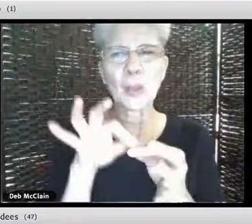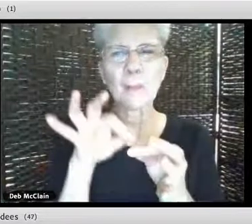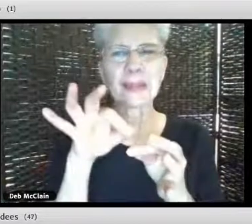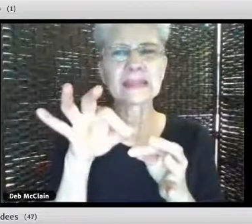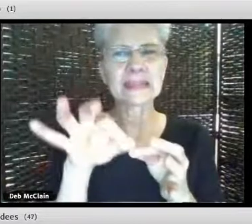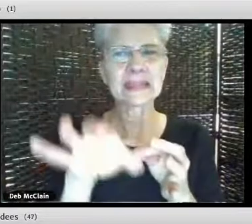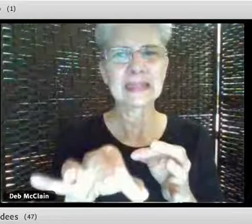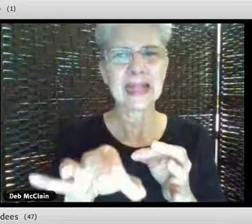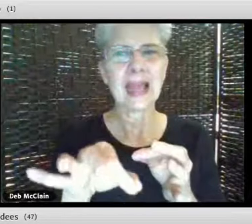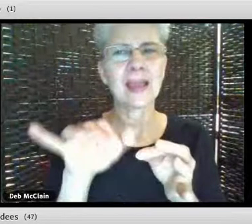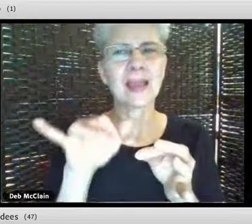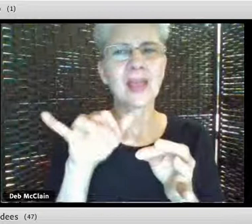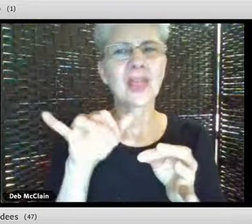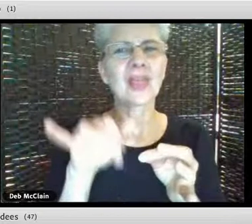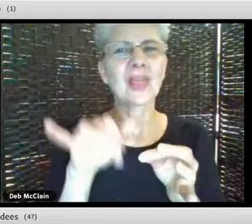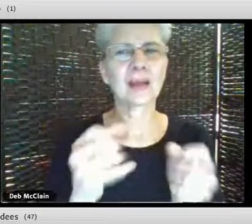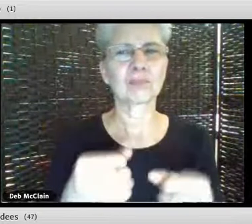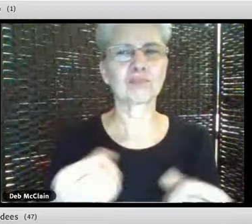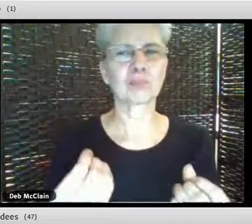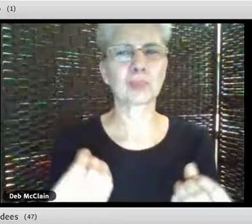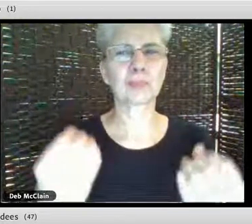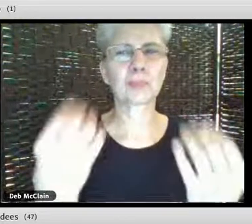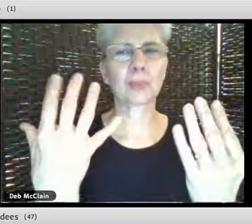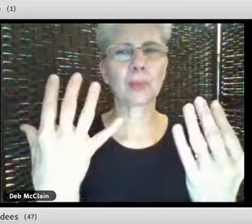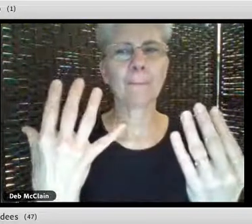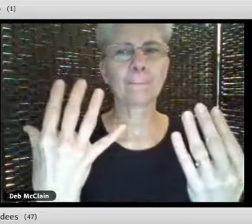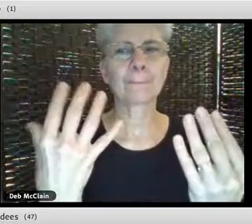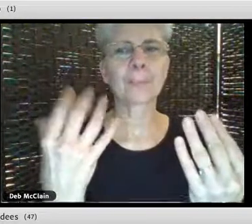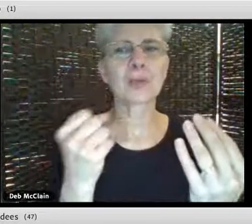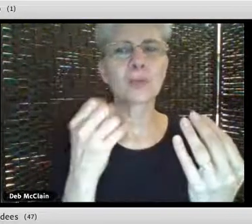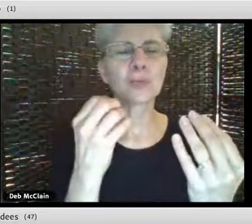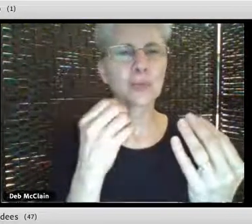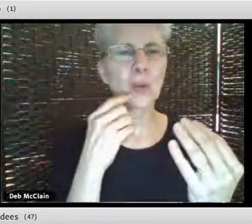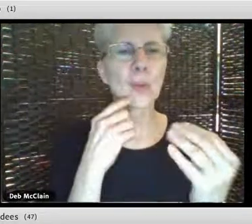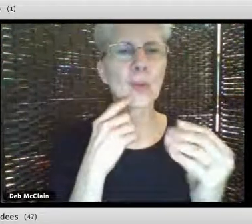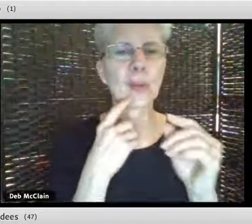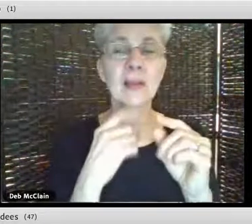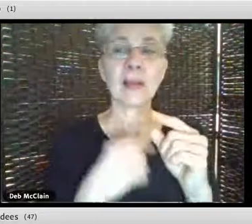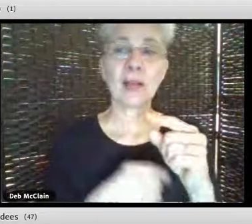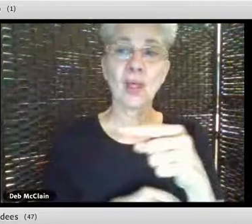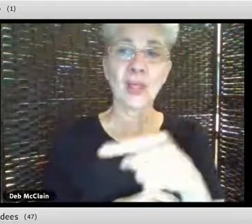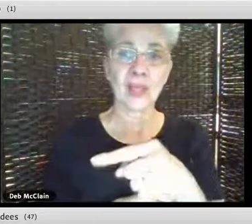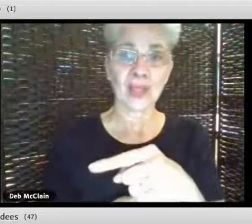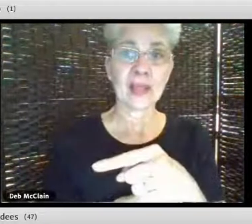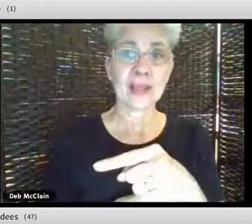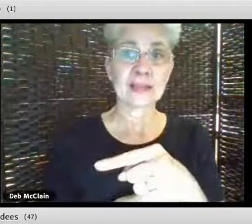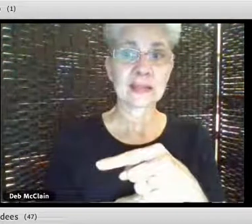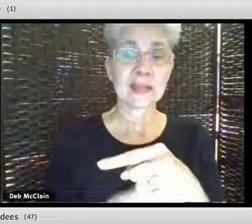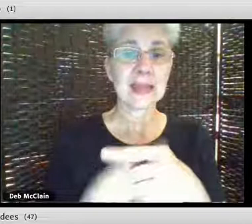So like I said, this person -- and again, some of the Google products have gone away, but you can see --